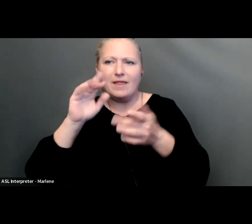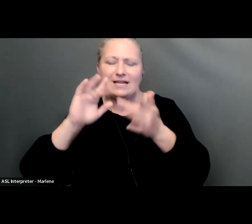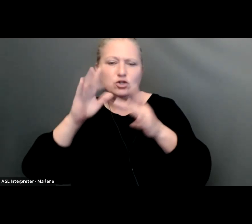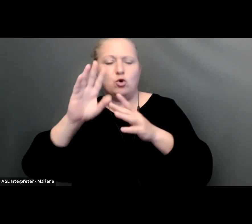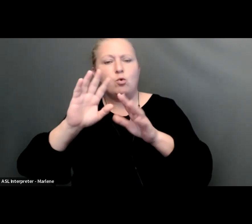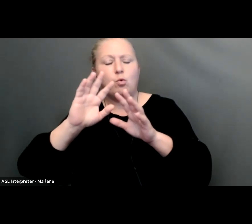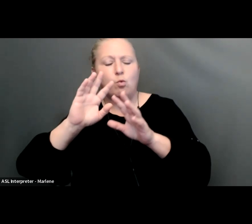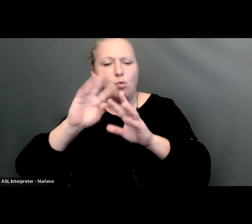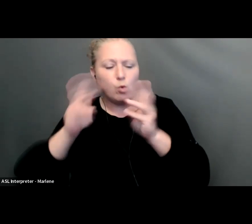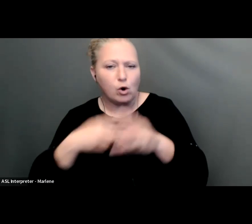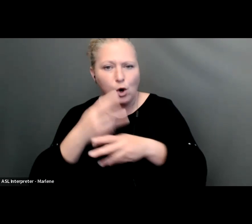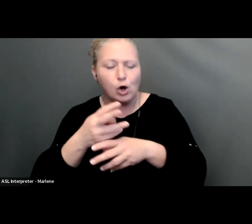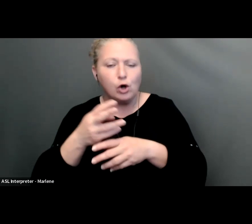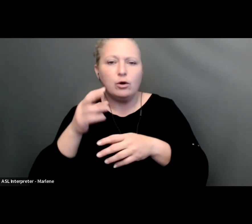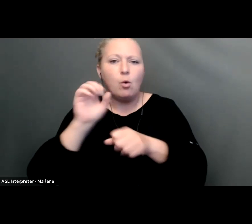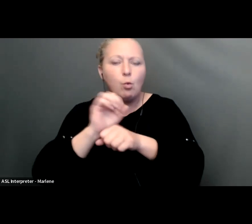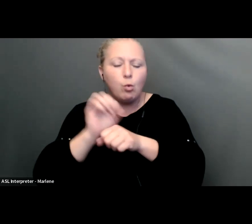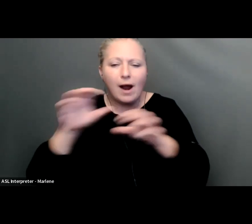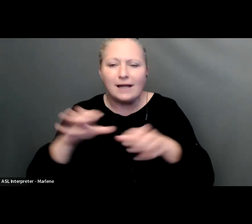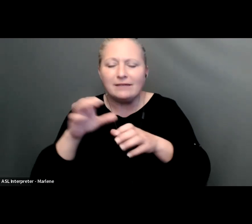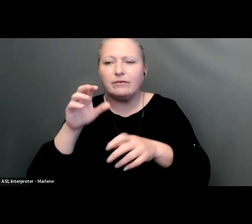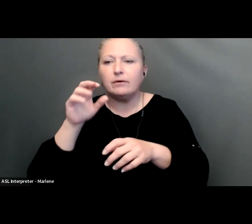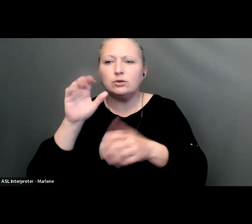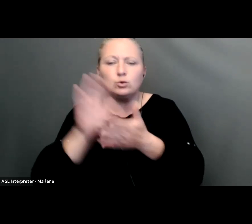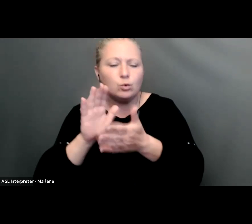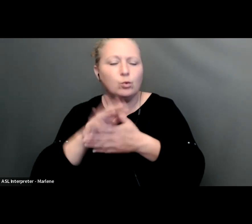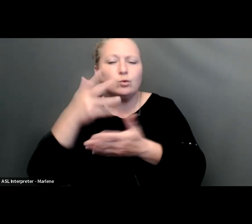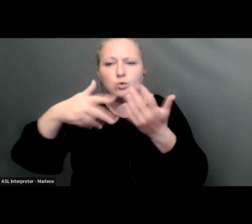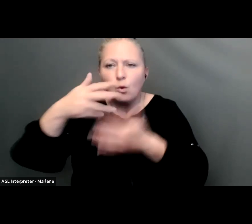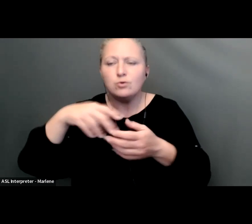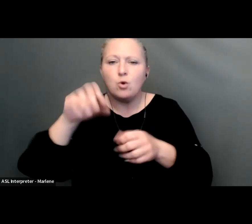Work activities, school coursework job searches social interactions all